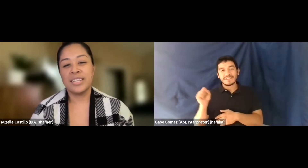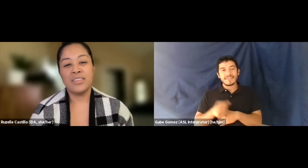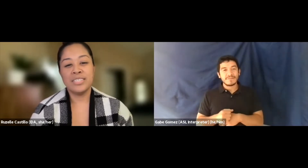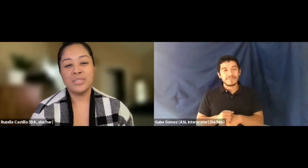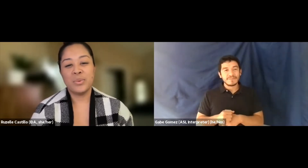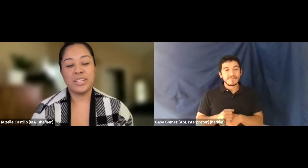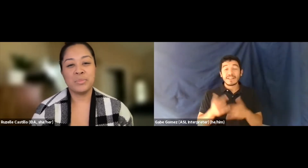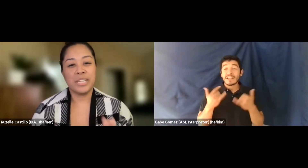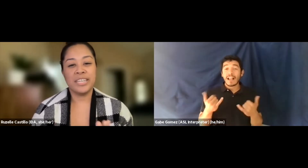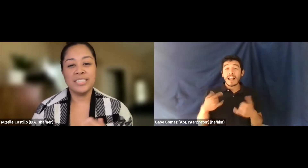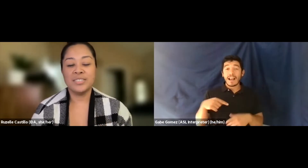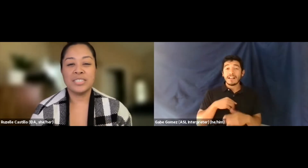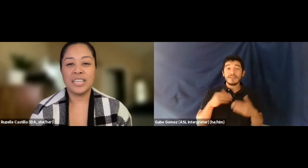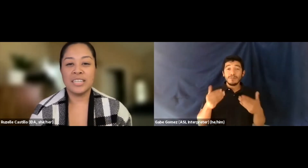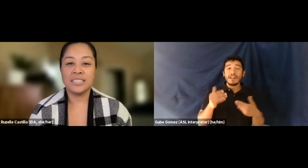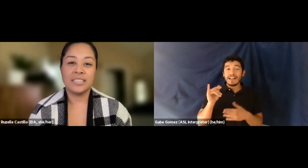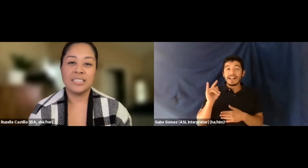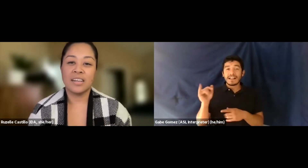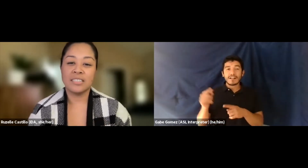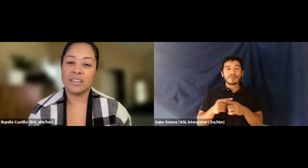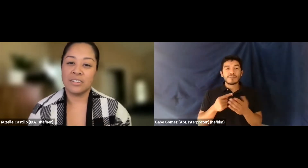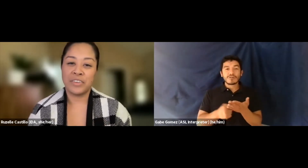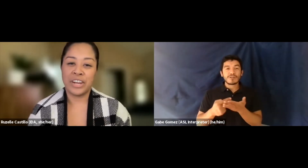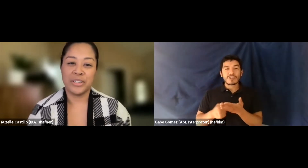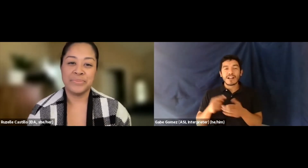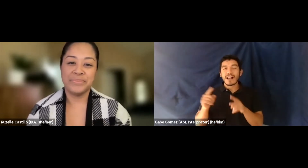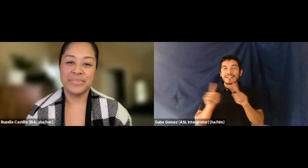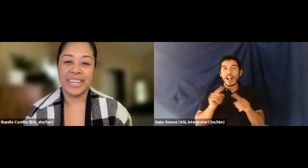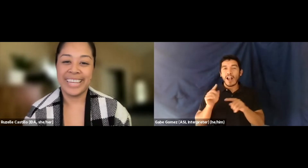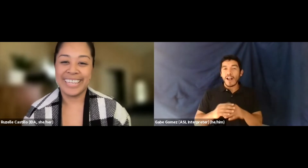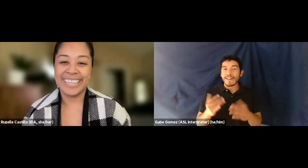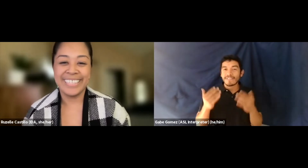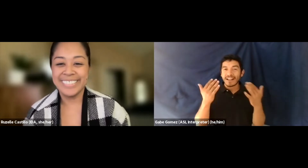Now let's welcome kitty to discuss Socks on Fire, hi kitty.